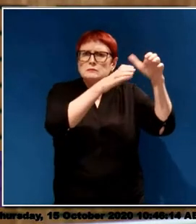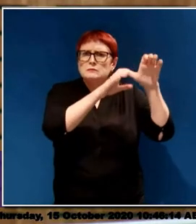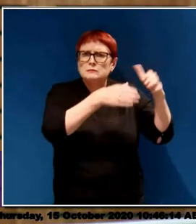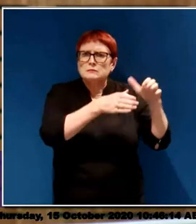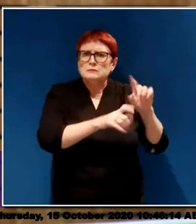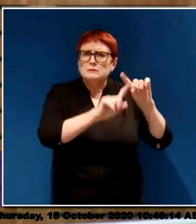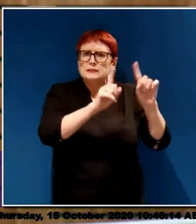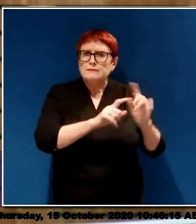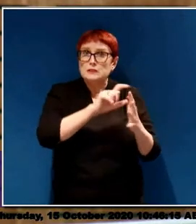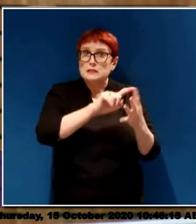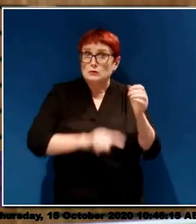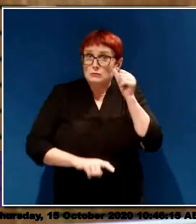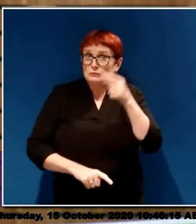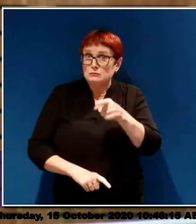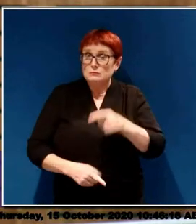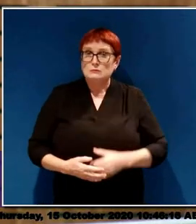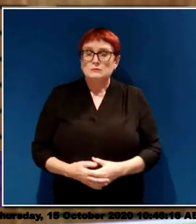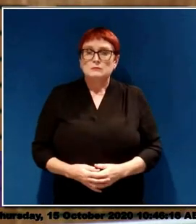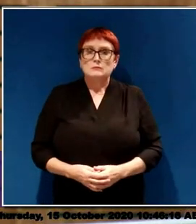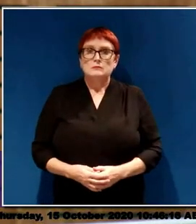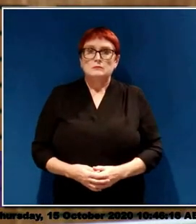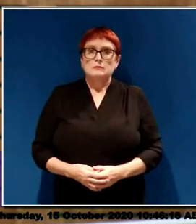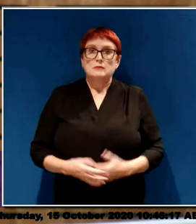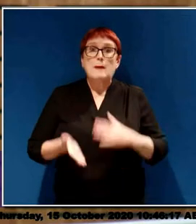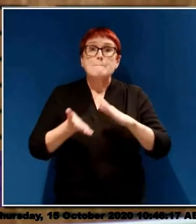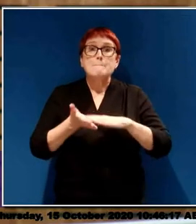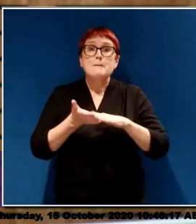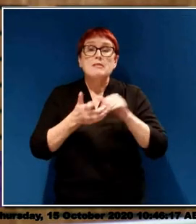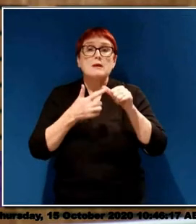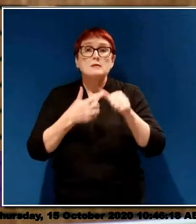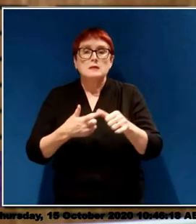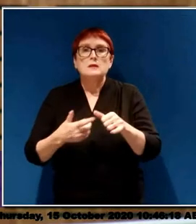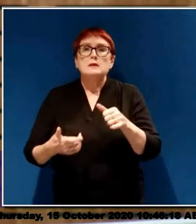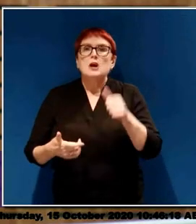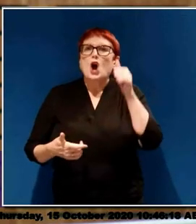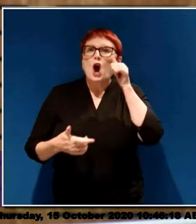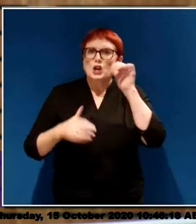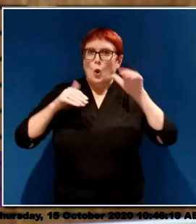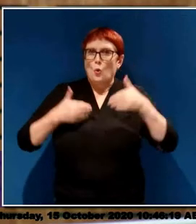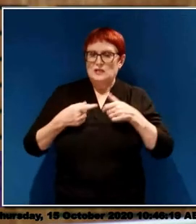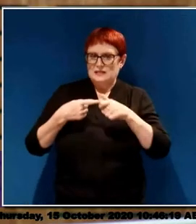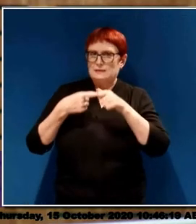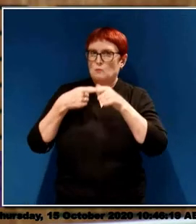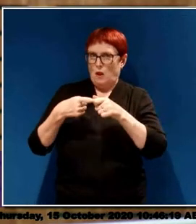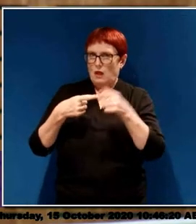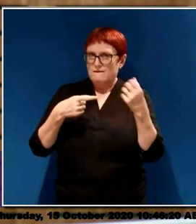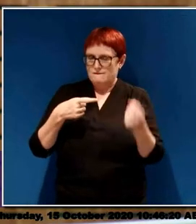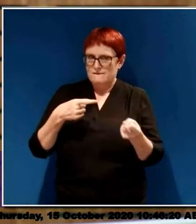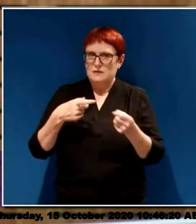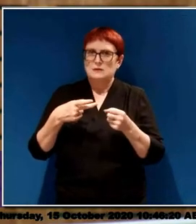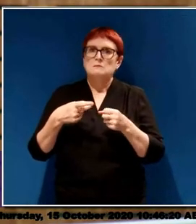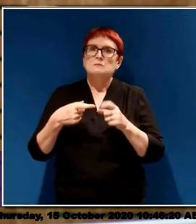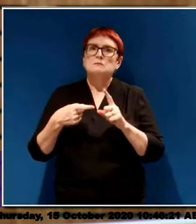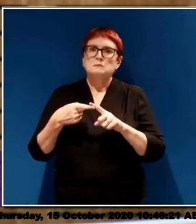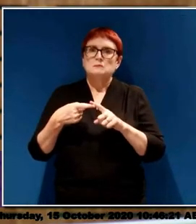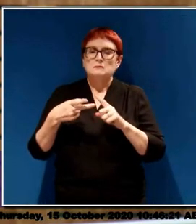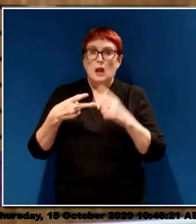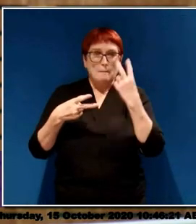I remember - I probably - I know autism was definitely there. Blind, deaf, intellectually impaired.